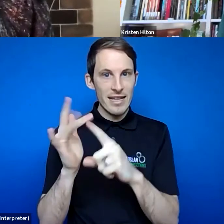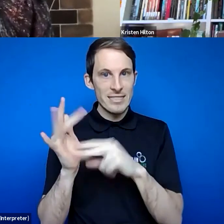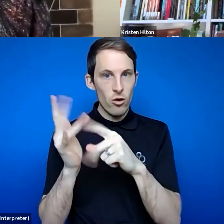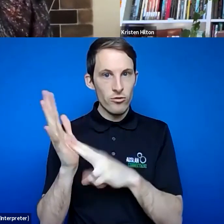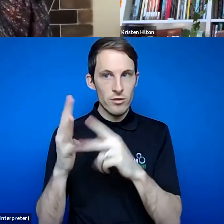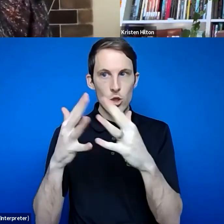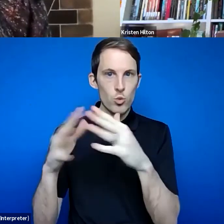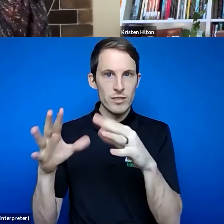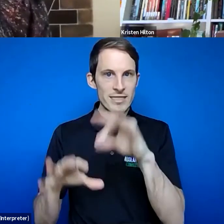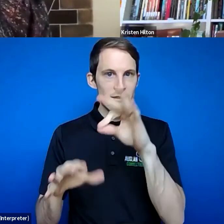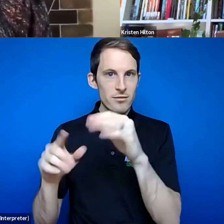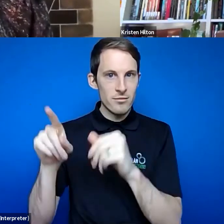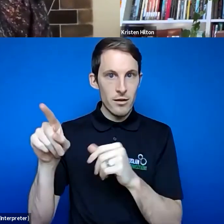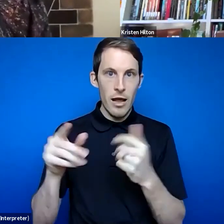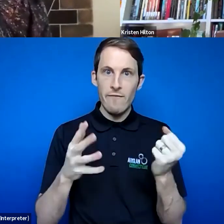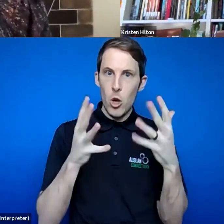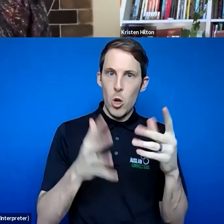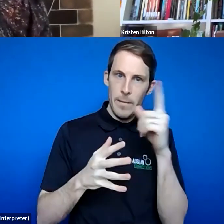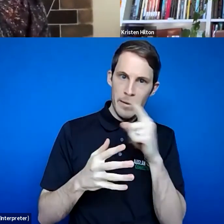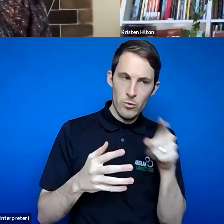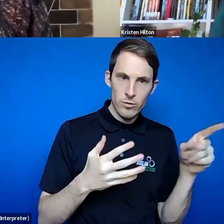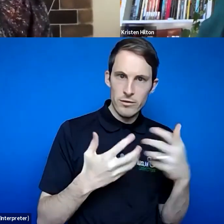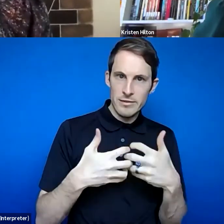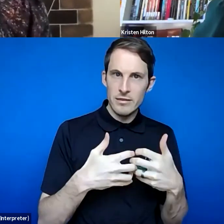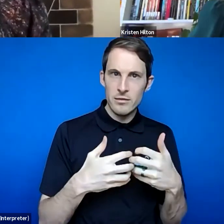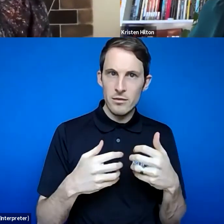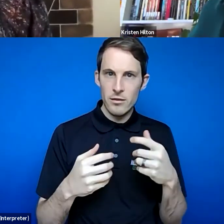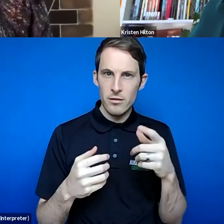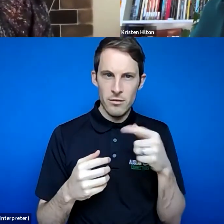people were trying to puzzle through, "Are people saying that about her because she is